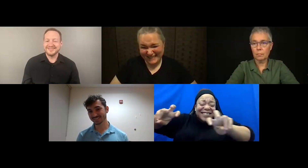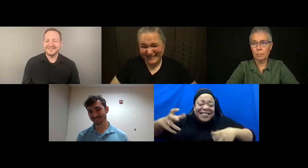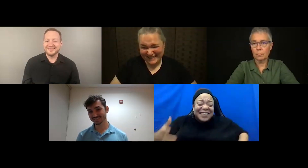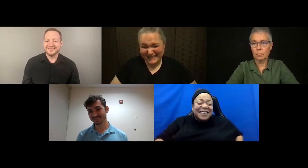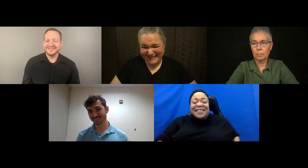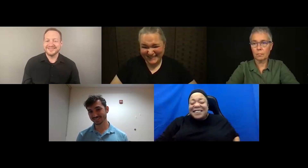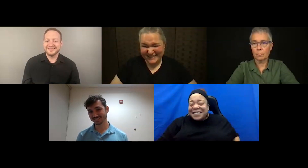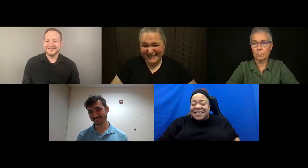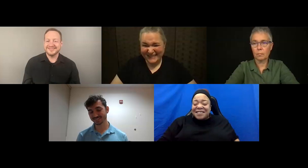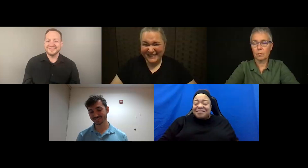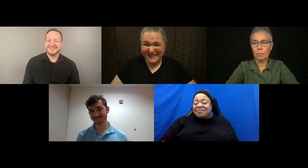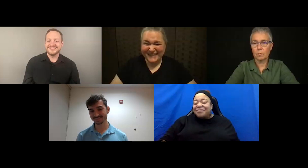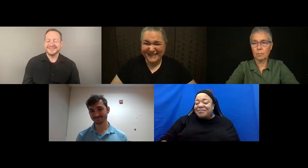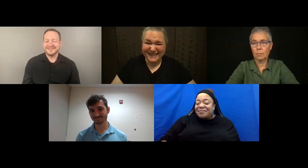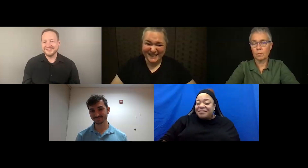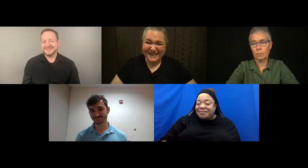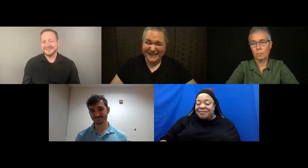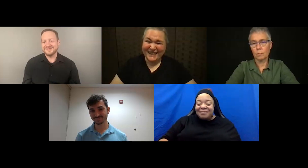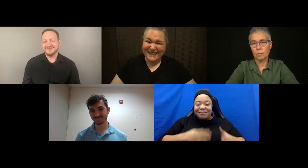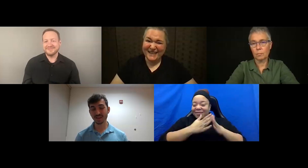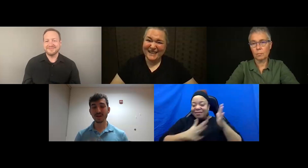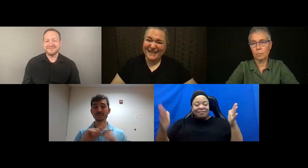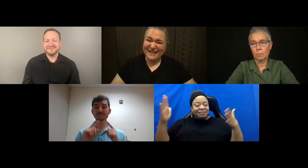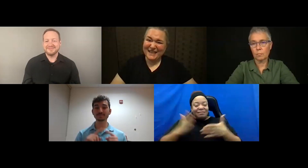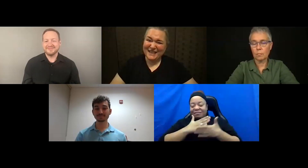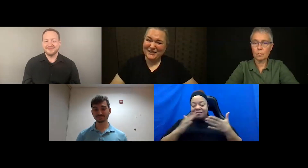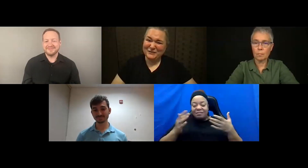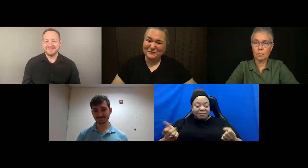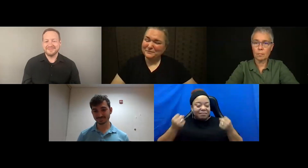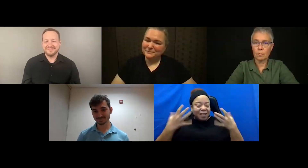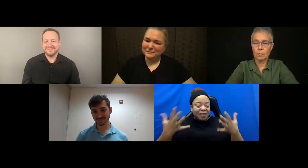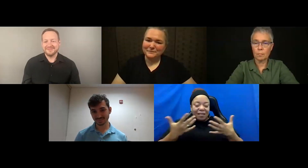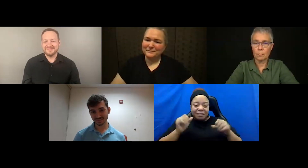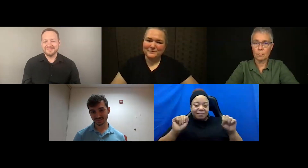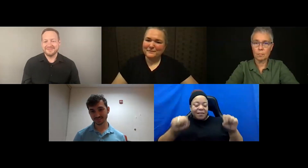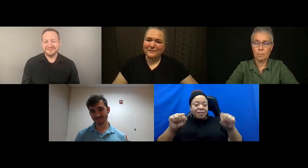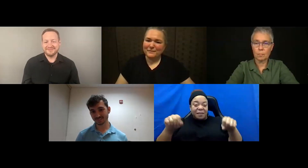Oh my gosh trying to see where it all started from. There's a lot